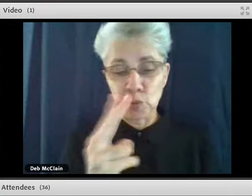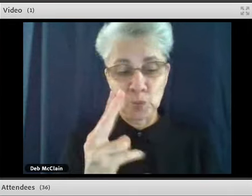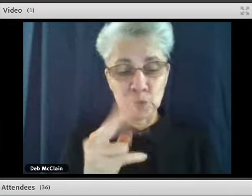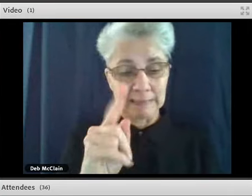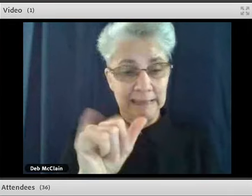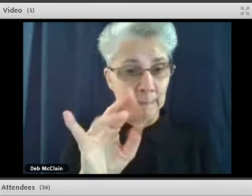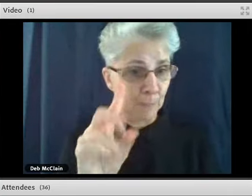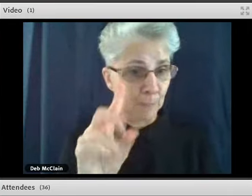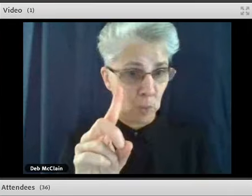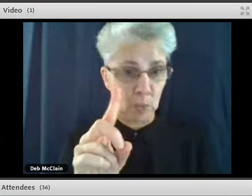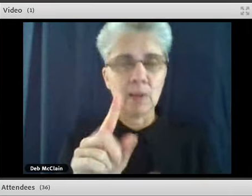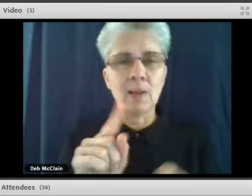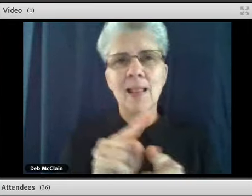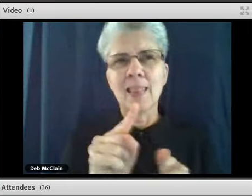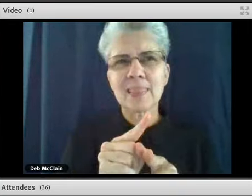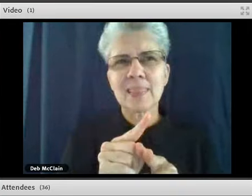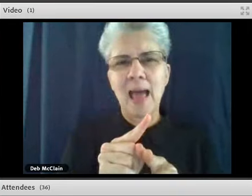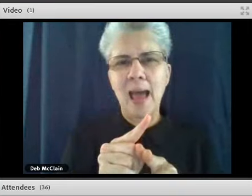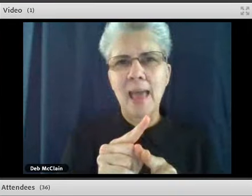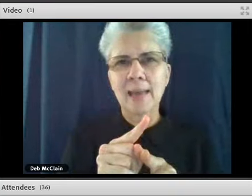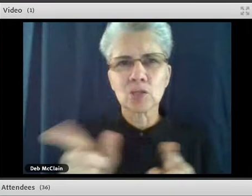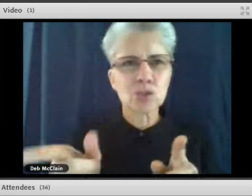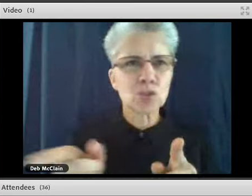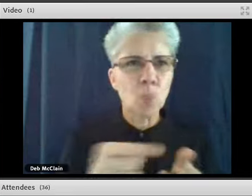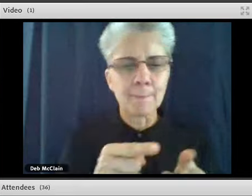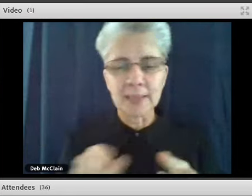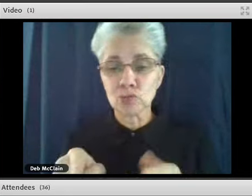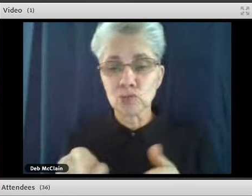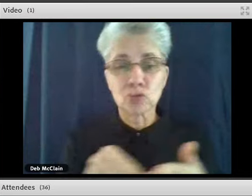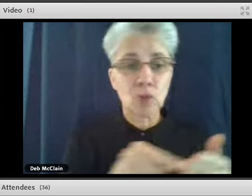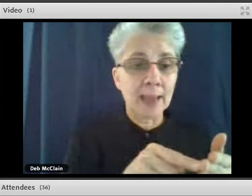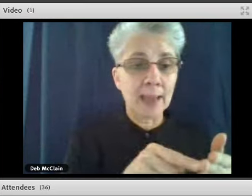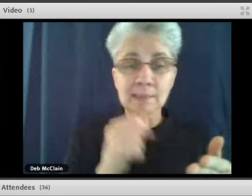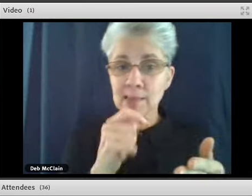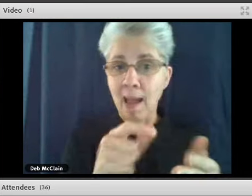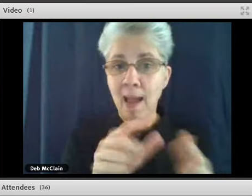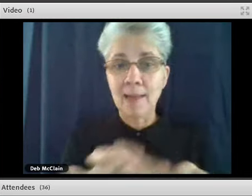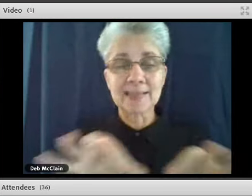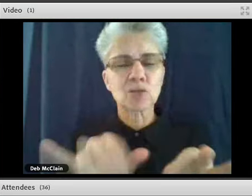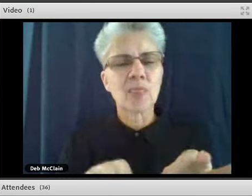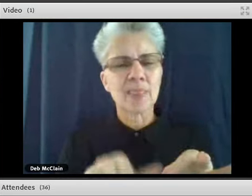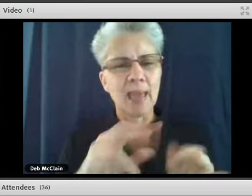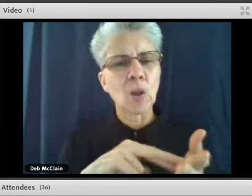So, if things like pinching, swiping, or dragging are not essential,